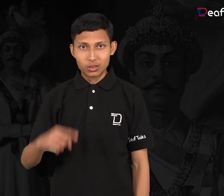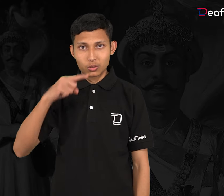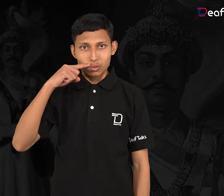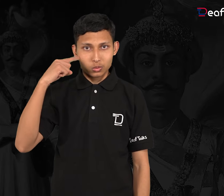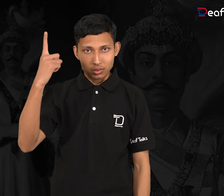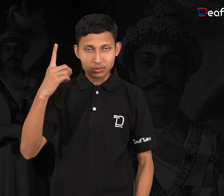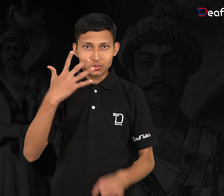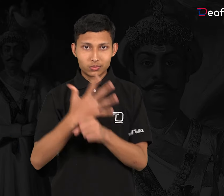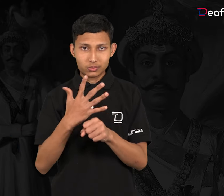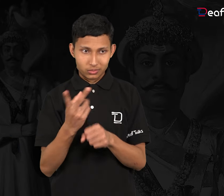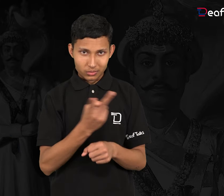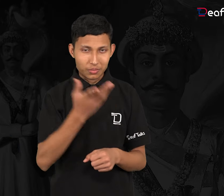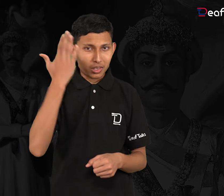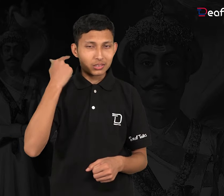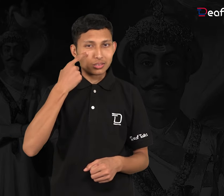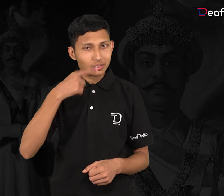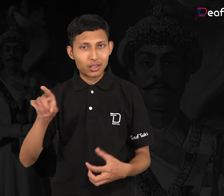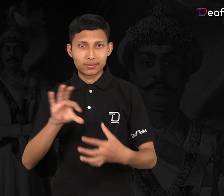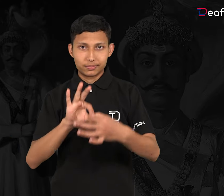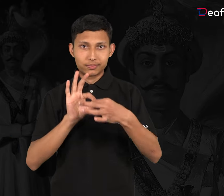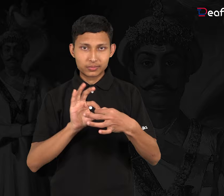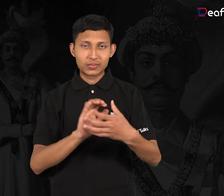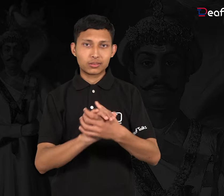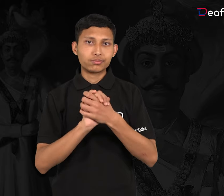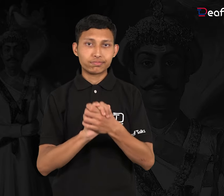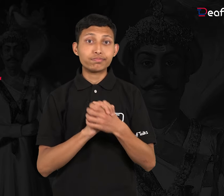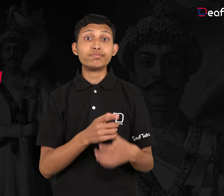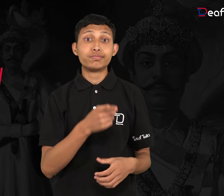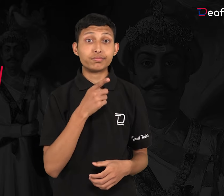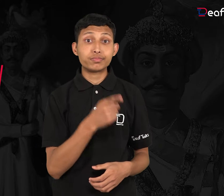Friendly relations existed between Gorkha and Bhaktapur since long ago.